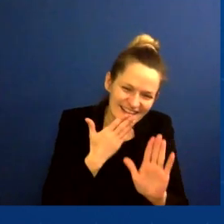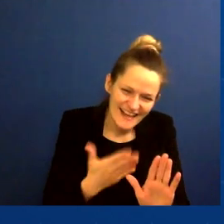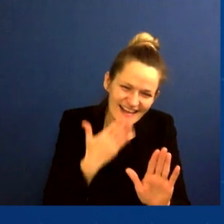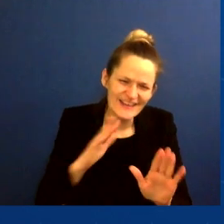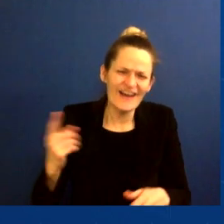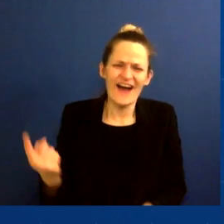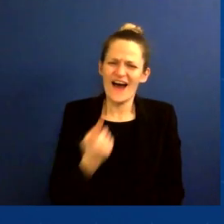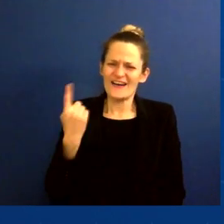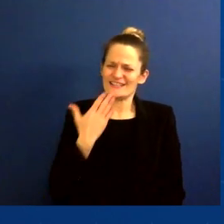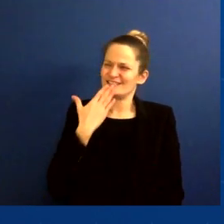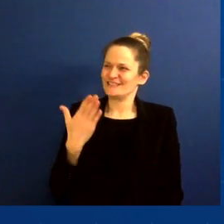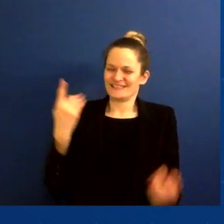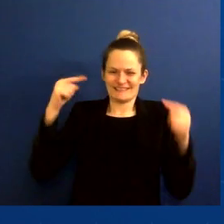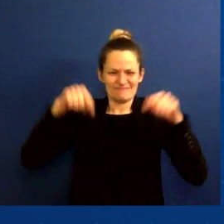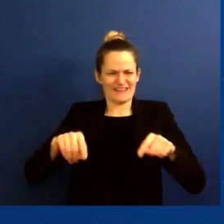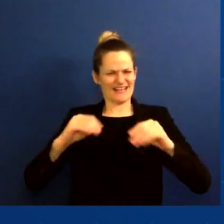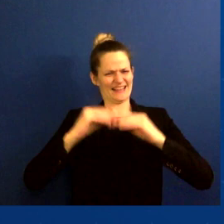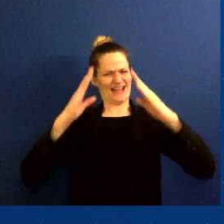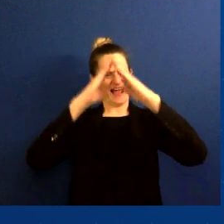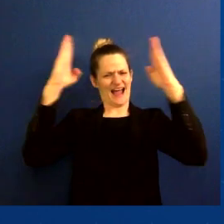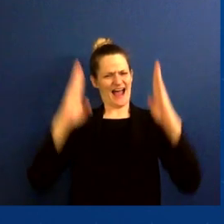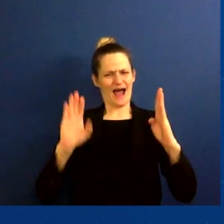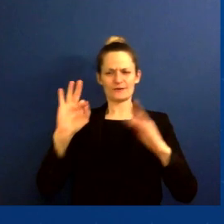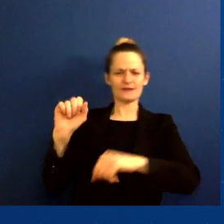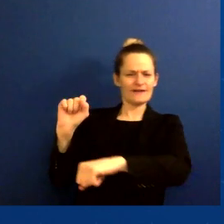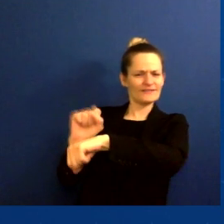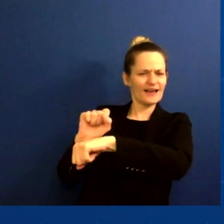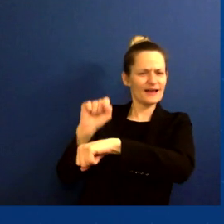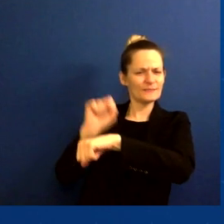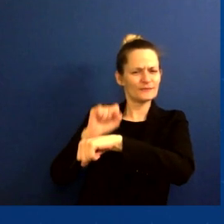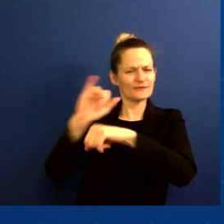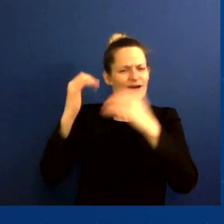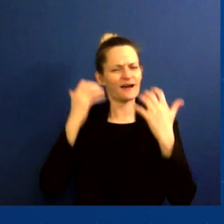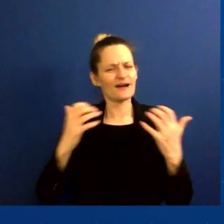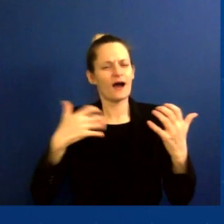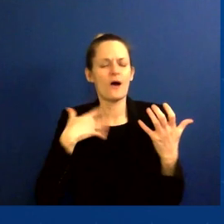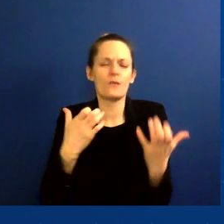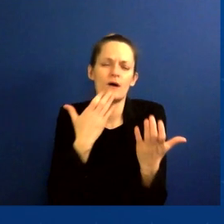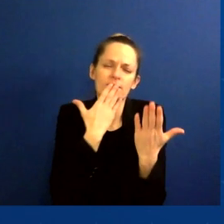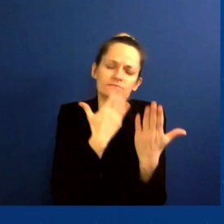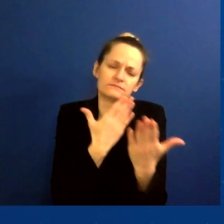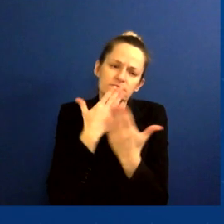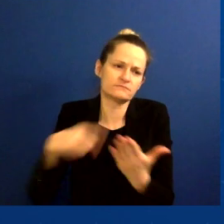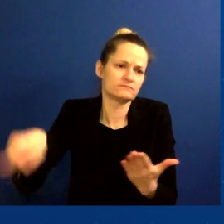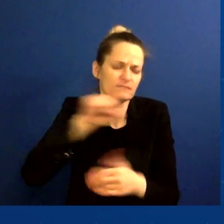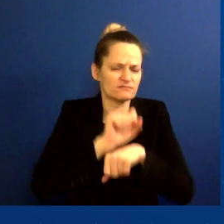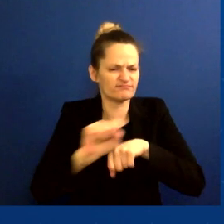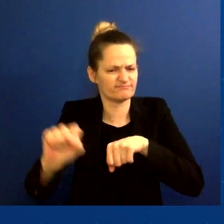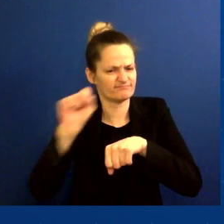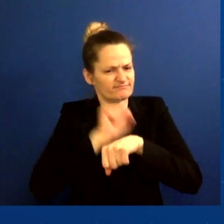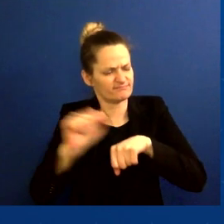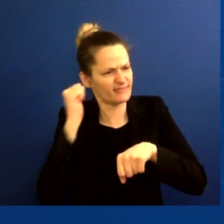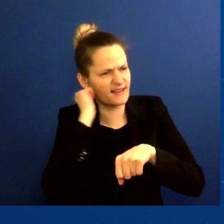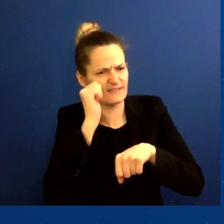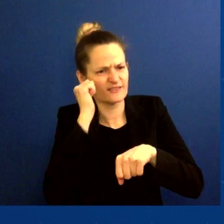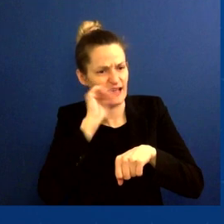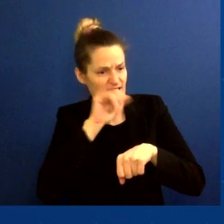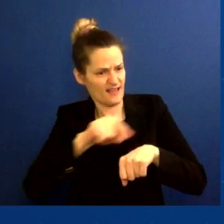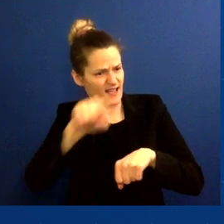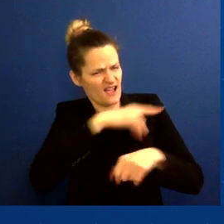I want to thank you all for the work you do every day that inspires us. And Secretary Walsh, thank you. You are a great partner in this effort